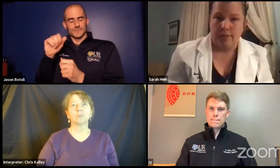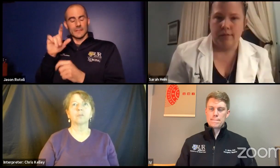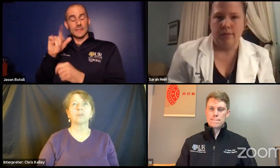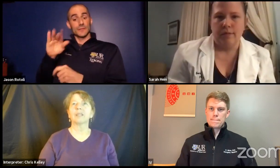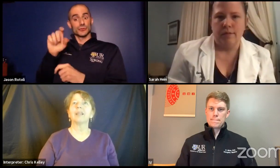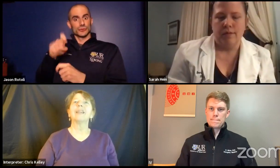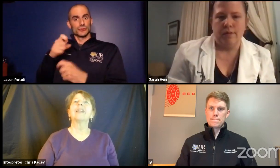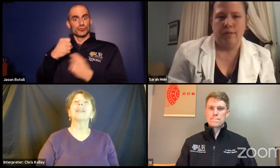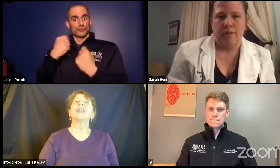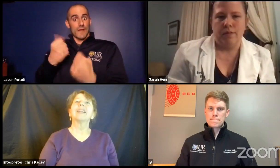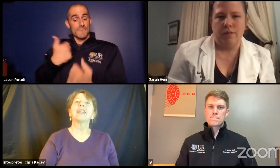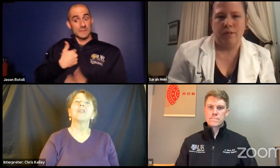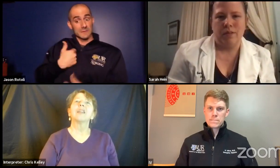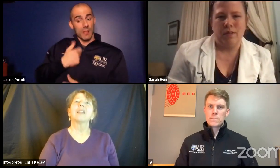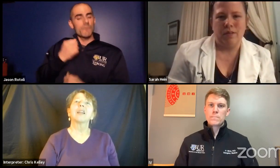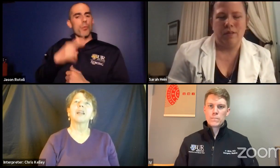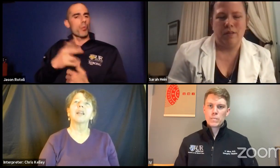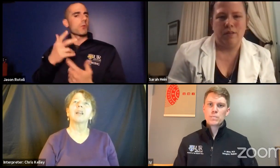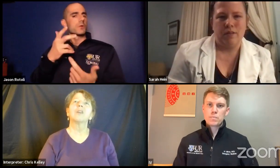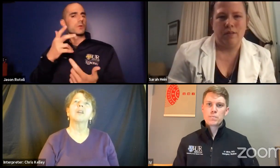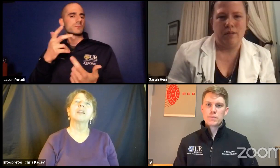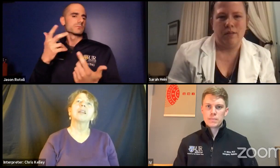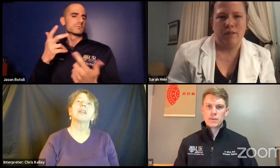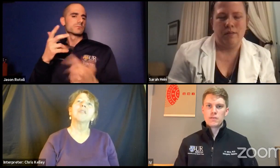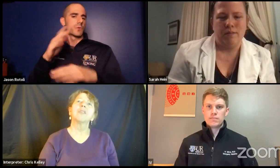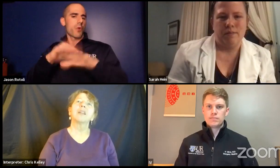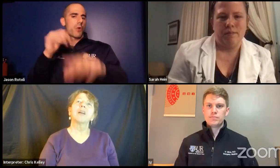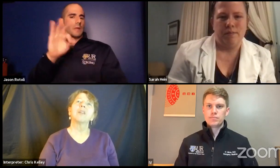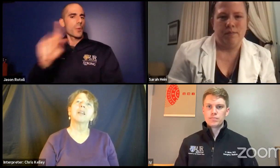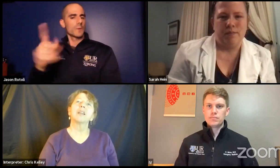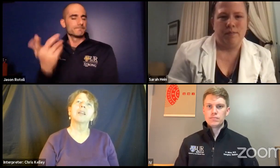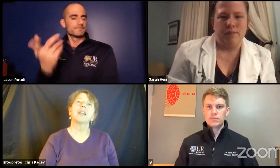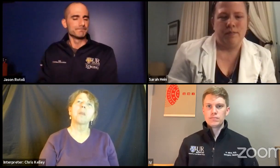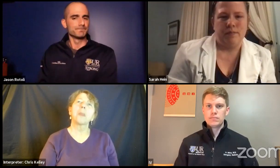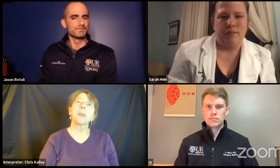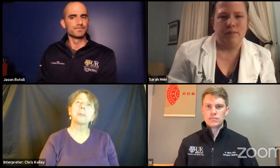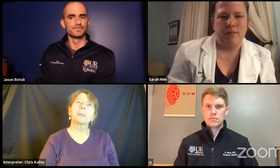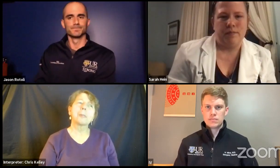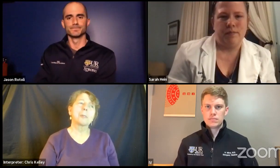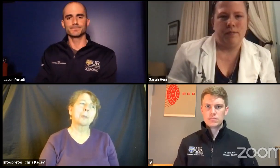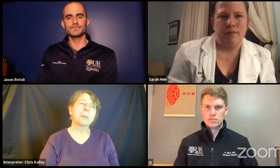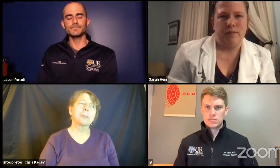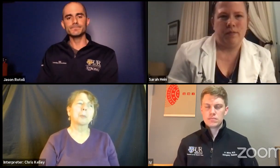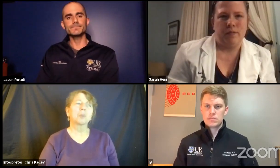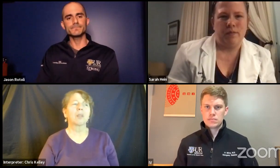Dr. Rotoli, do you have anything to add to that? Yes, I would